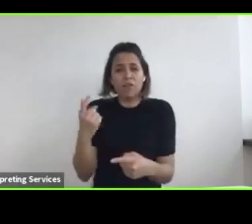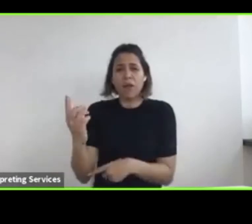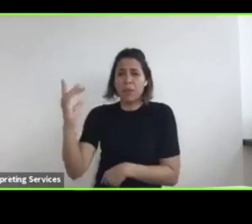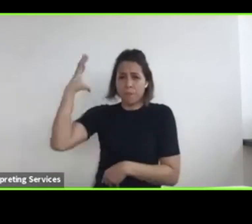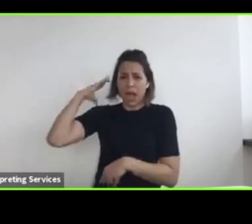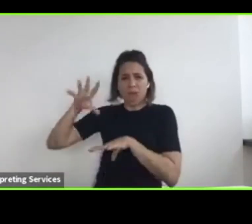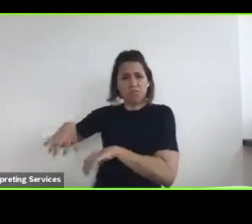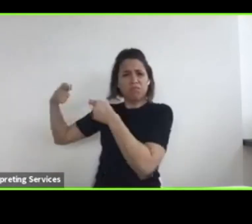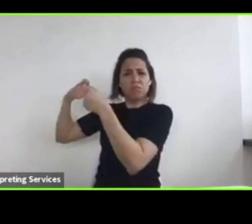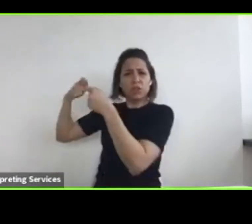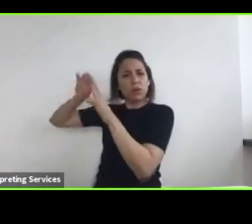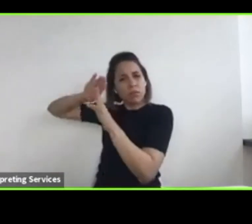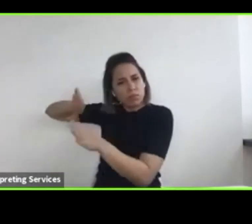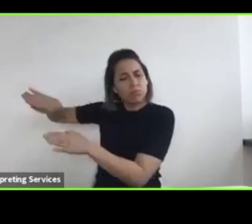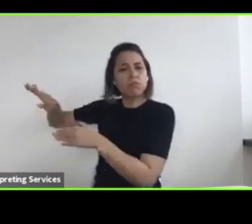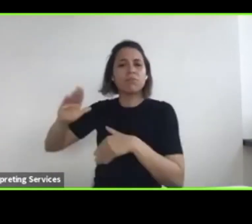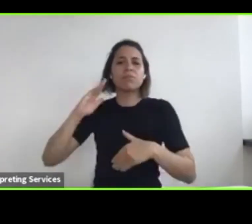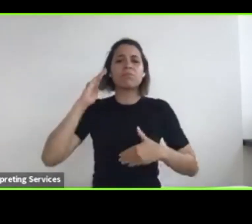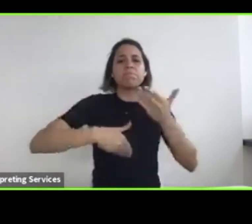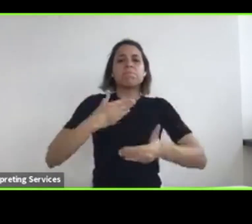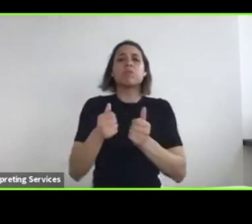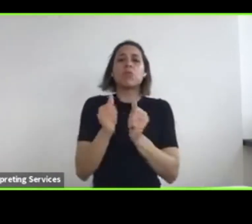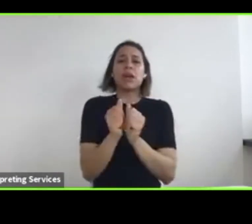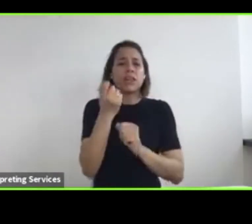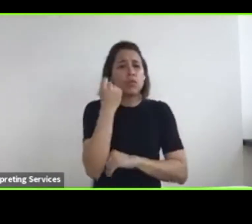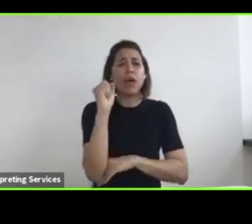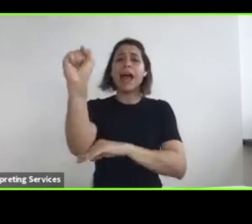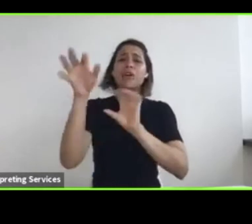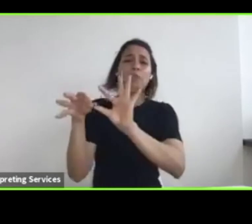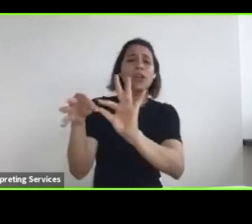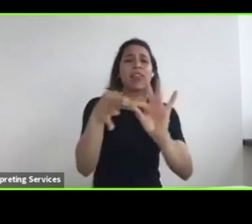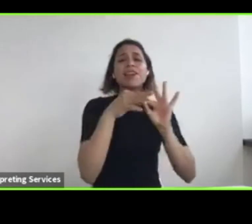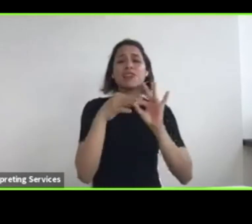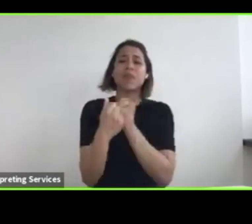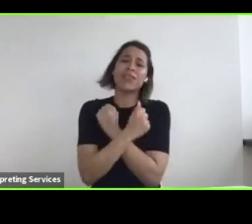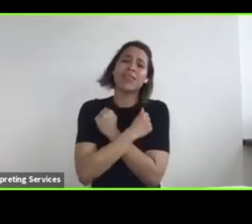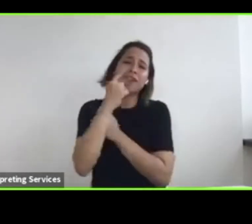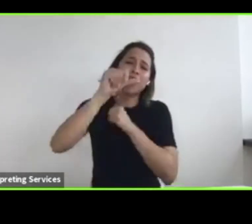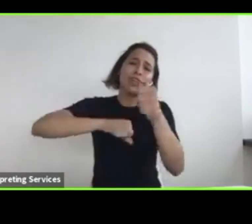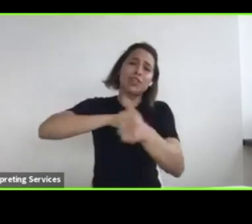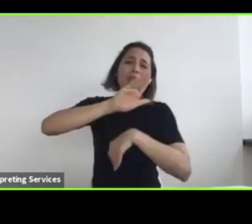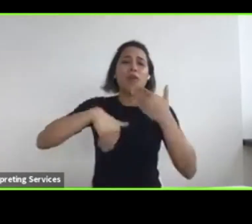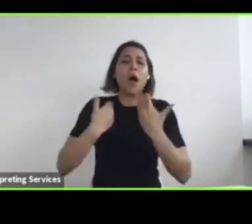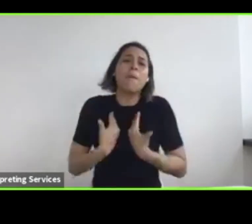ENACT RESPONSIBLY WITH RADIAL RELATIONSHIP AND LOVE FOR ONE ANOTHER, ALL BEINGS, LAND, WATER; PAST, PRESENT,